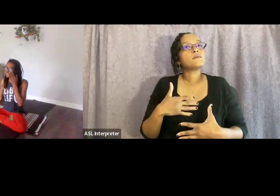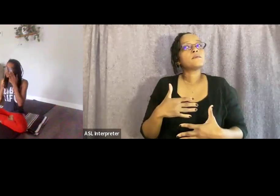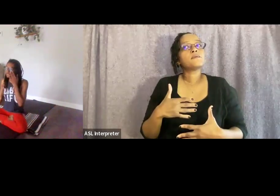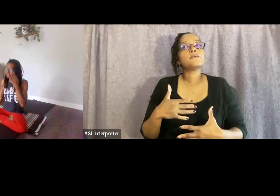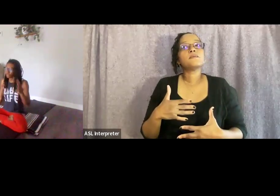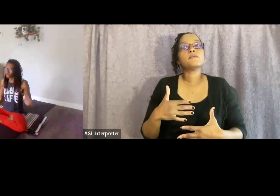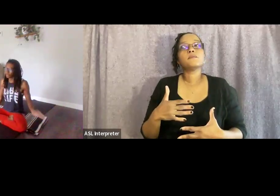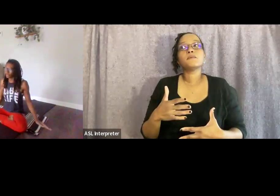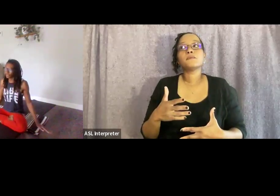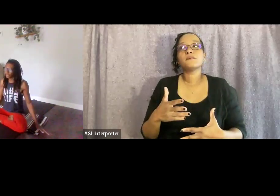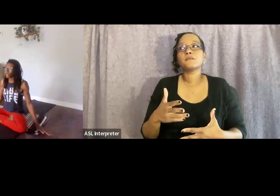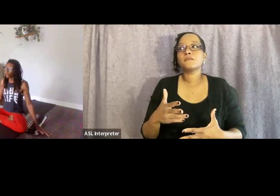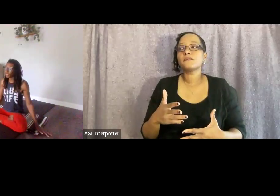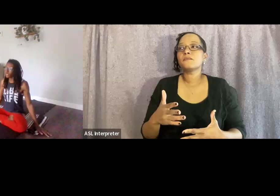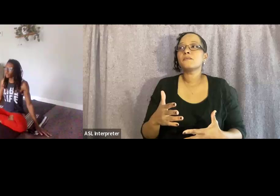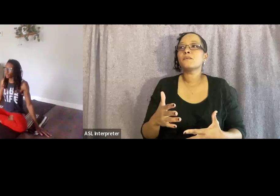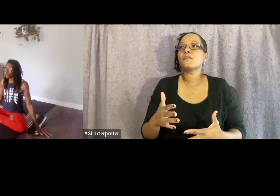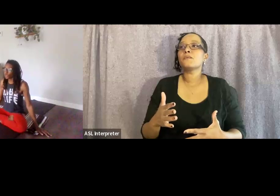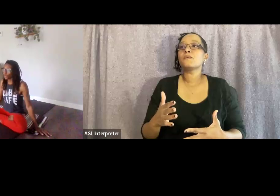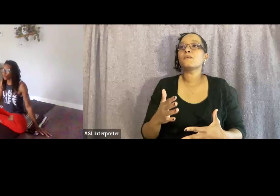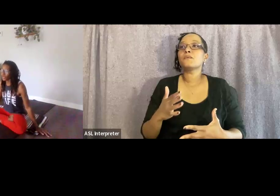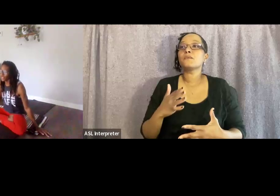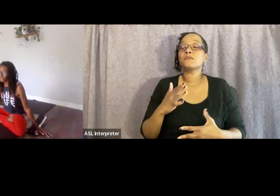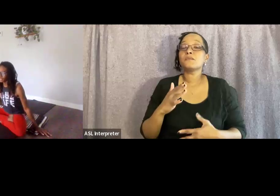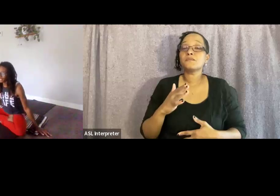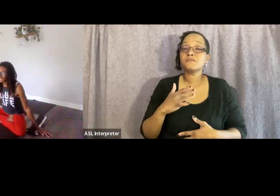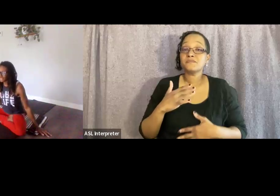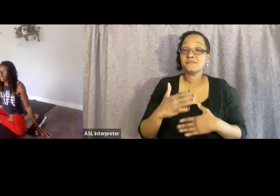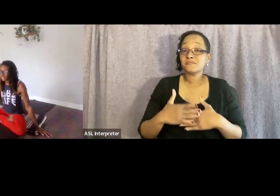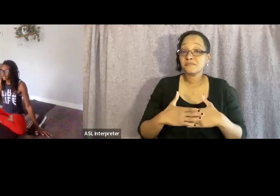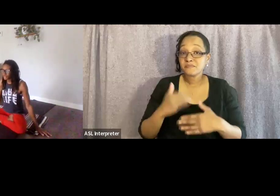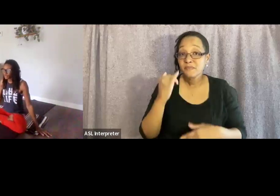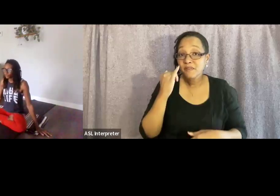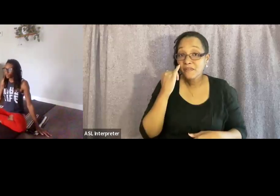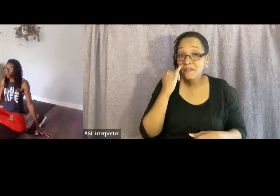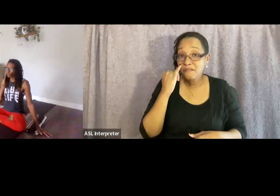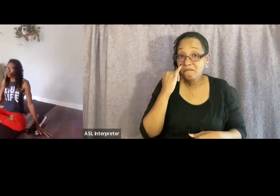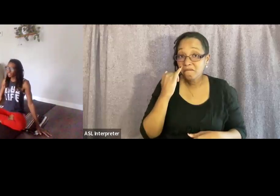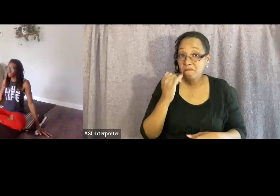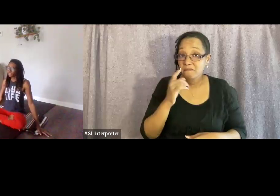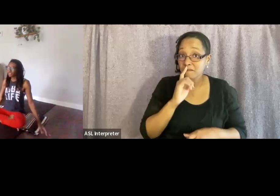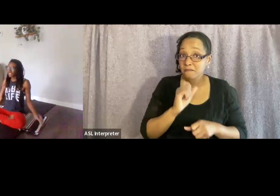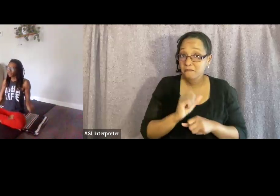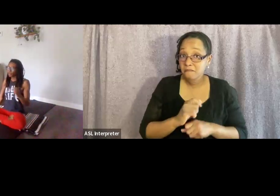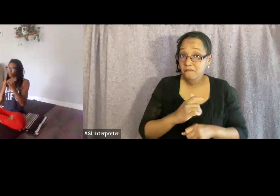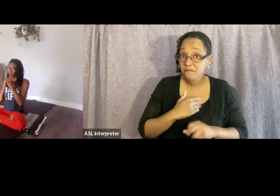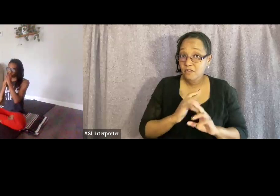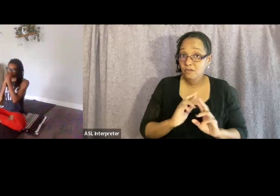And then if, and only if and when you are ready, we'll begin to invite in movement.